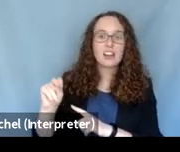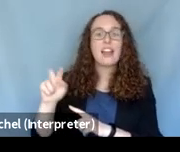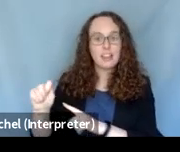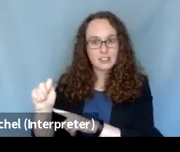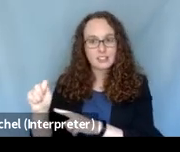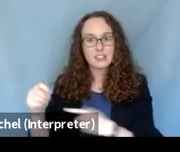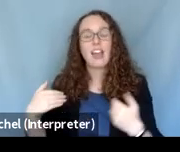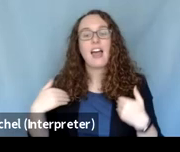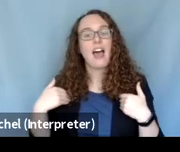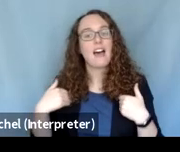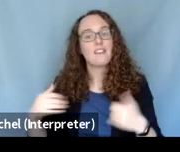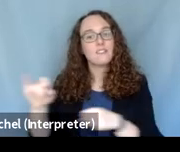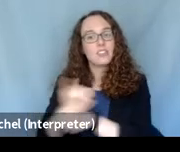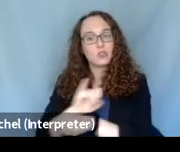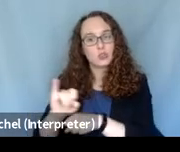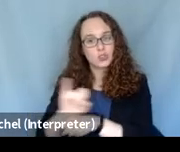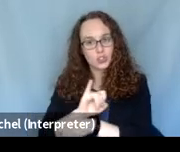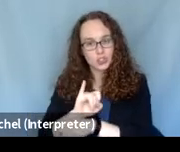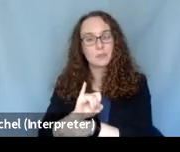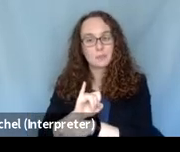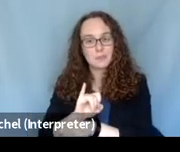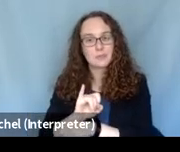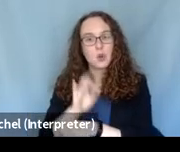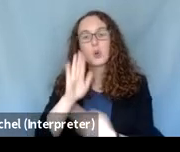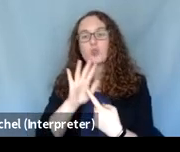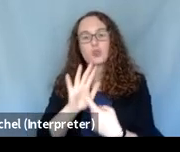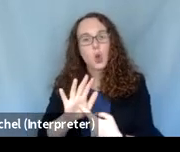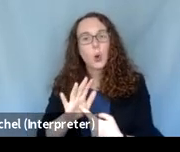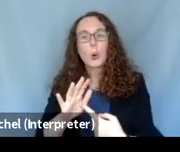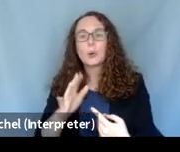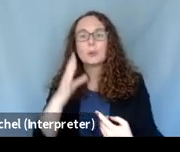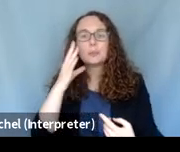give you what the experience is like, who's participating,